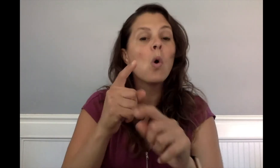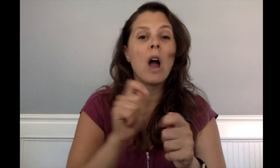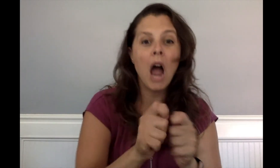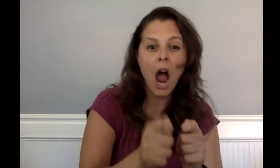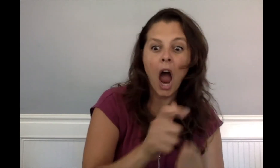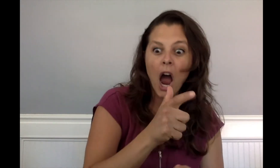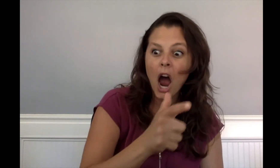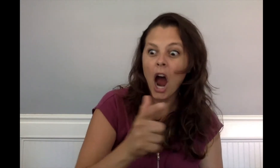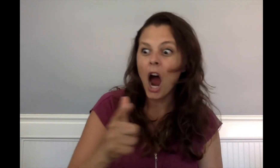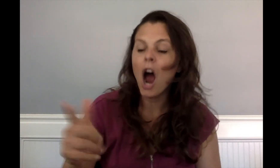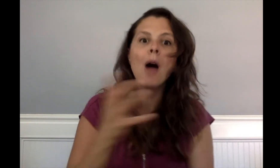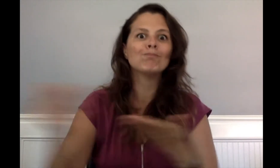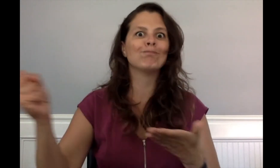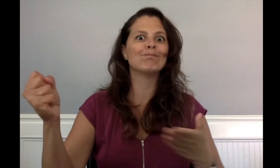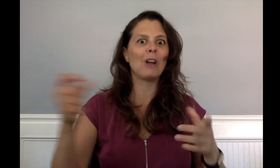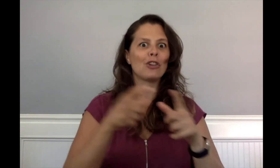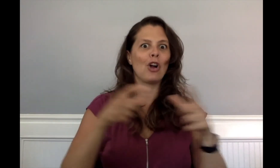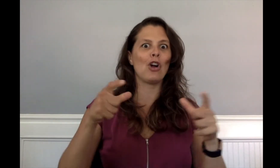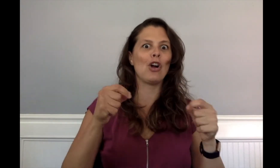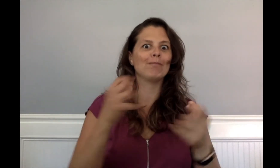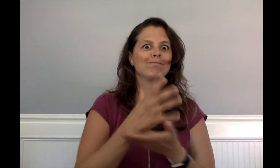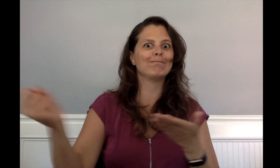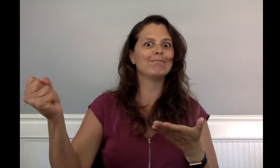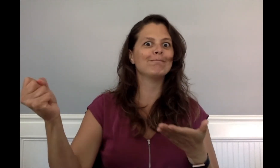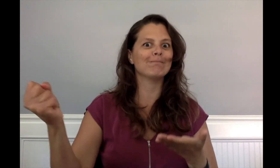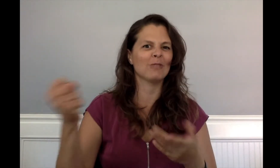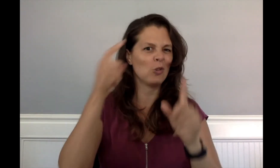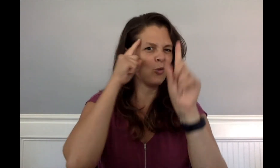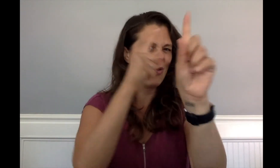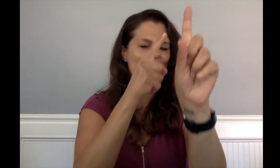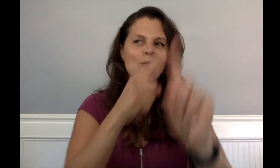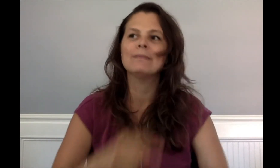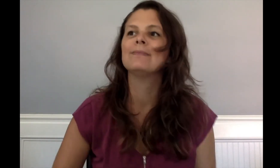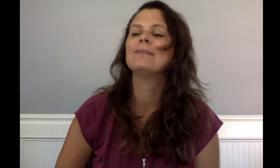The goal was to get rid of all your cards.